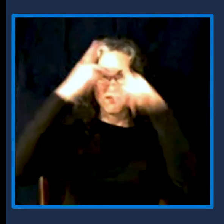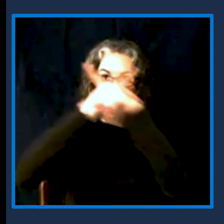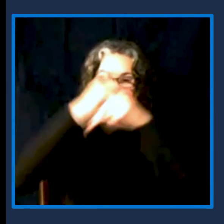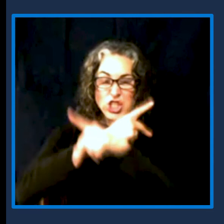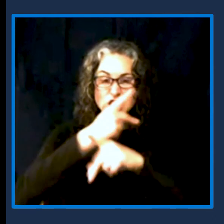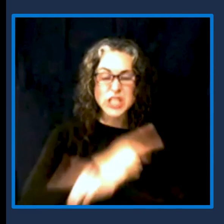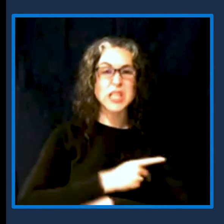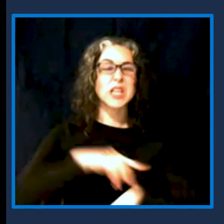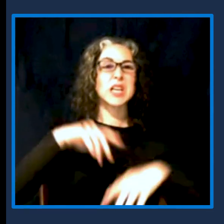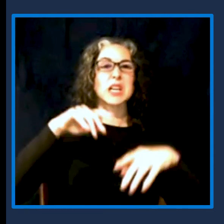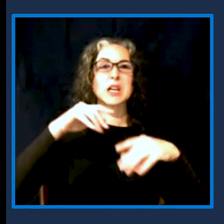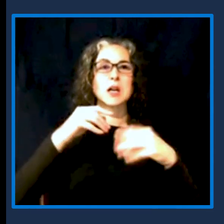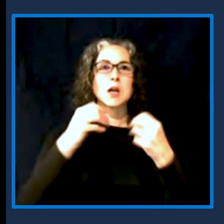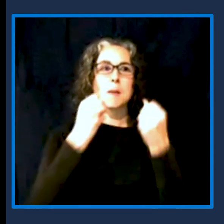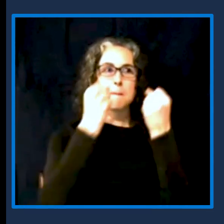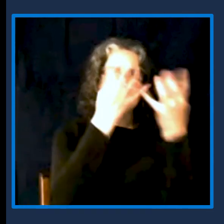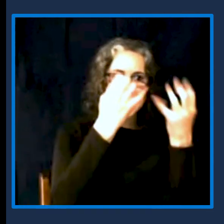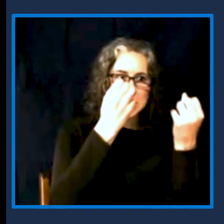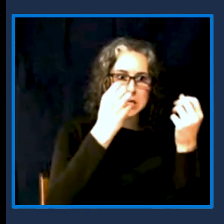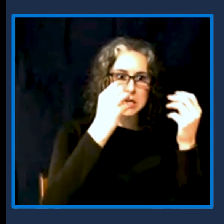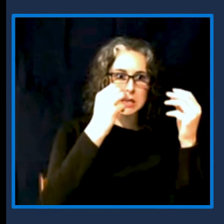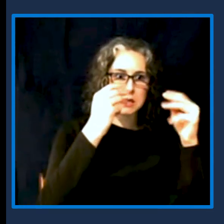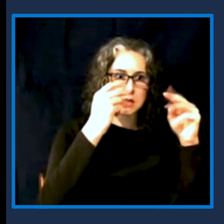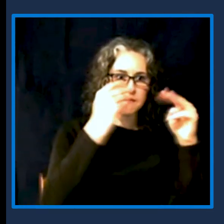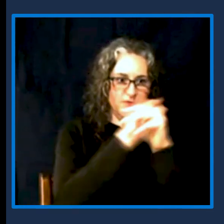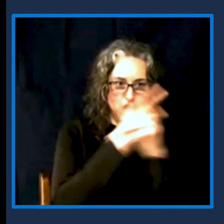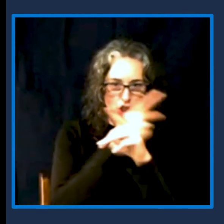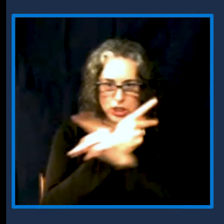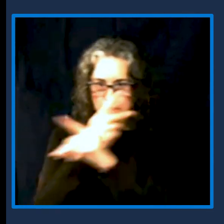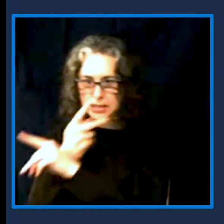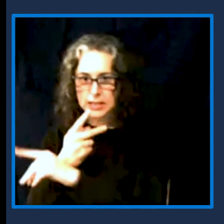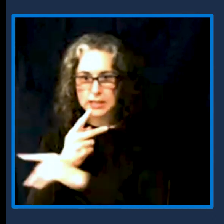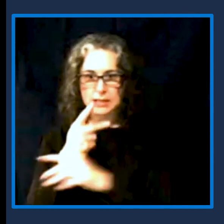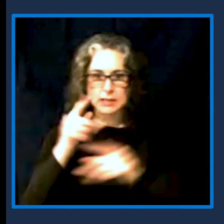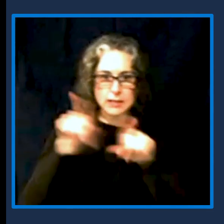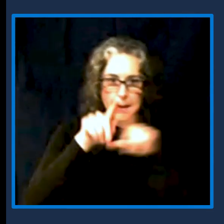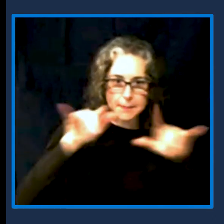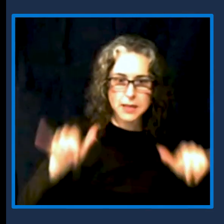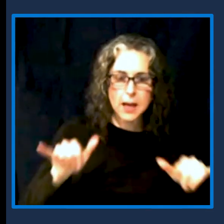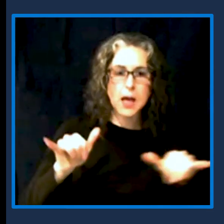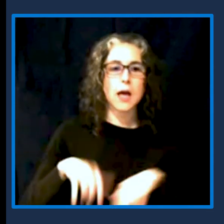do multiple operations in one problem being able to pick information out of a word problem and then